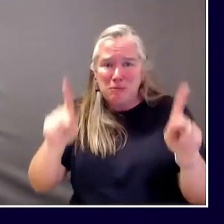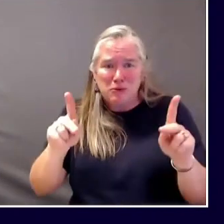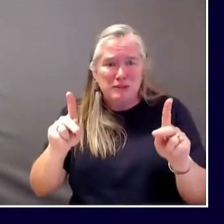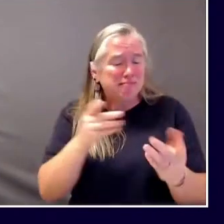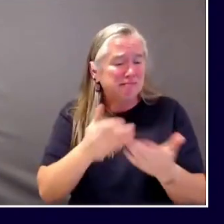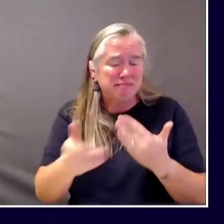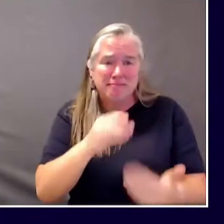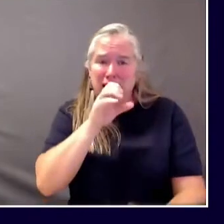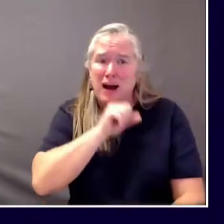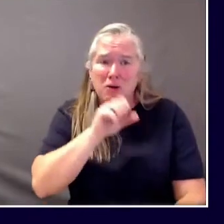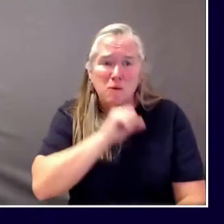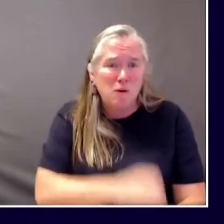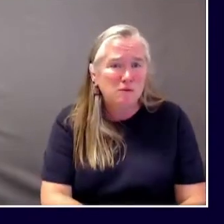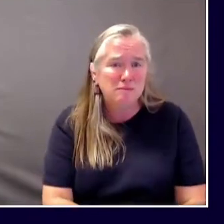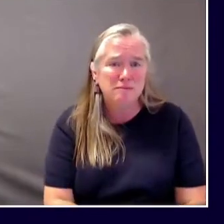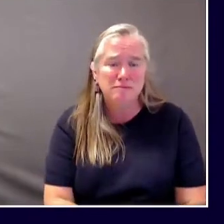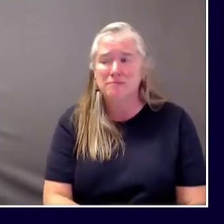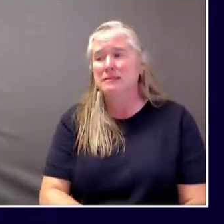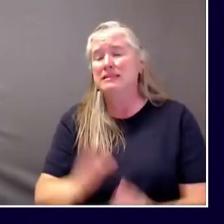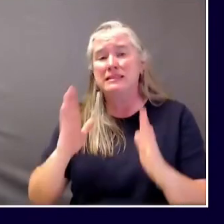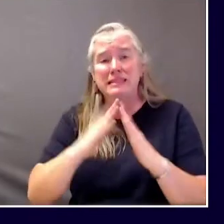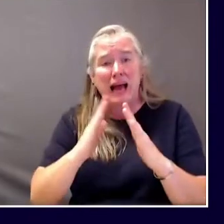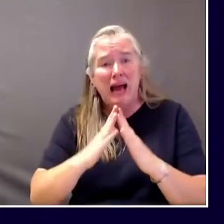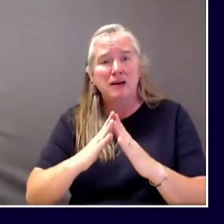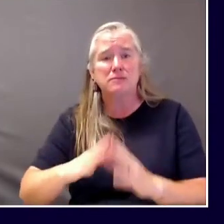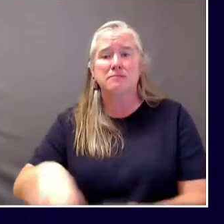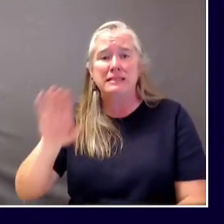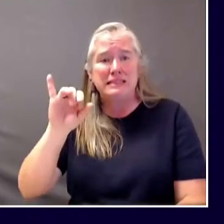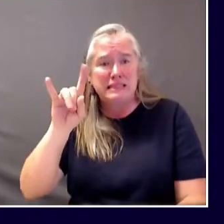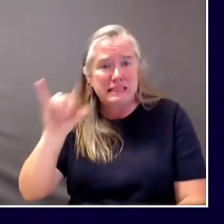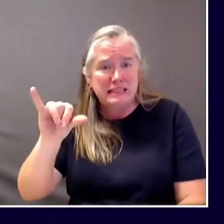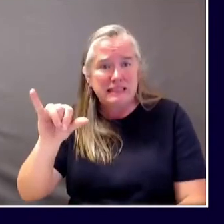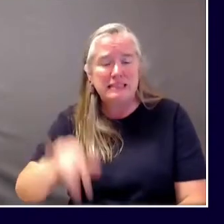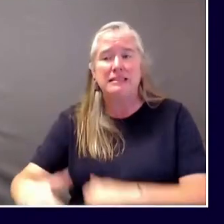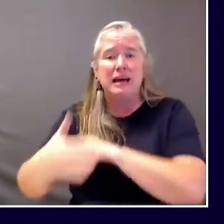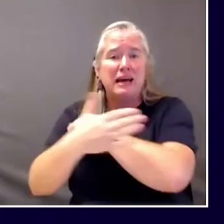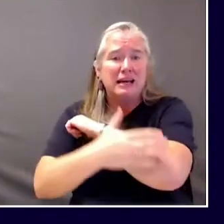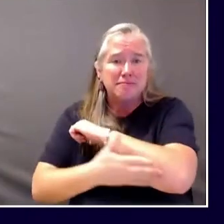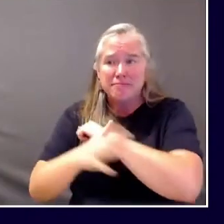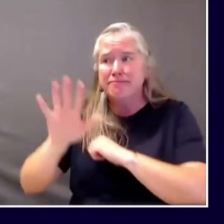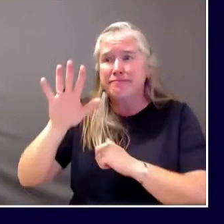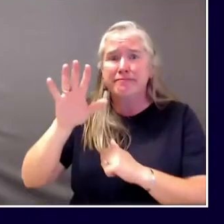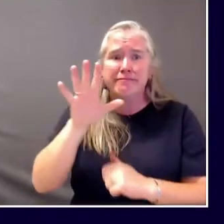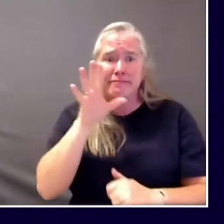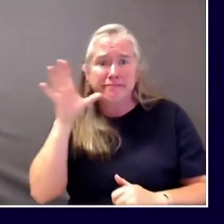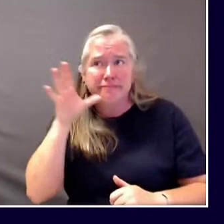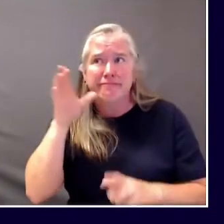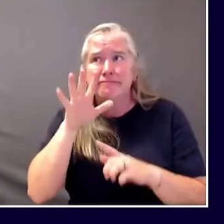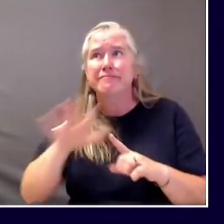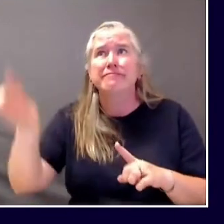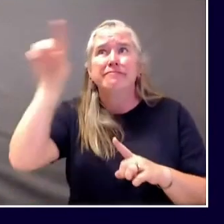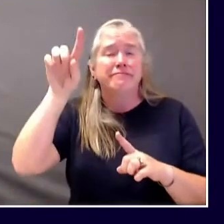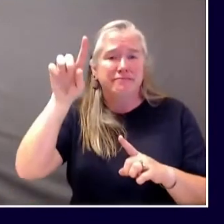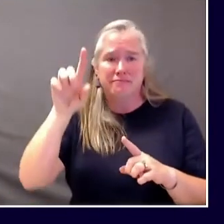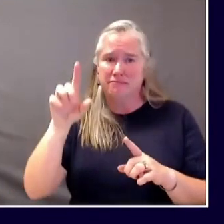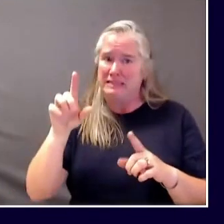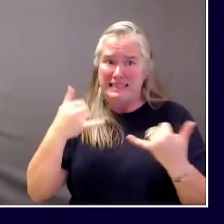in any town or city or county in